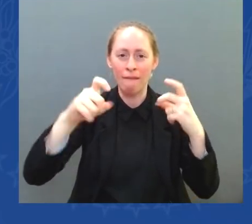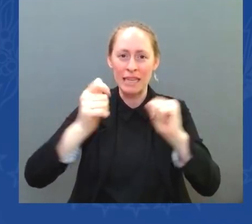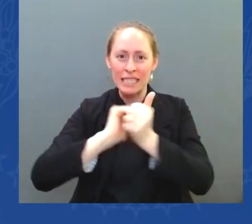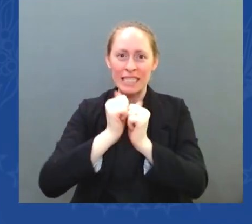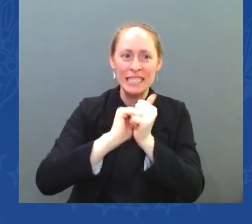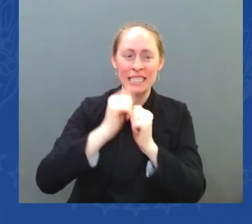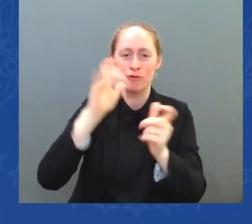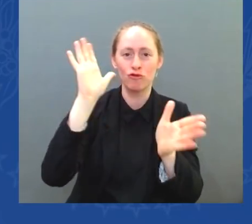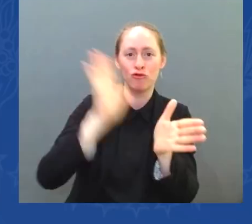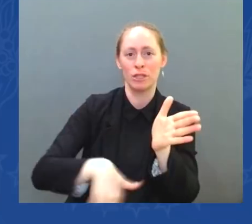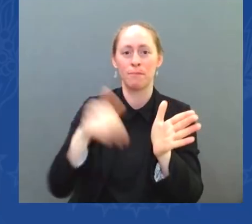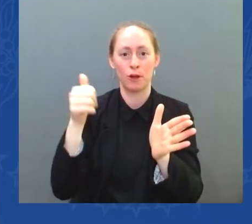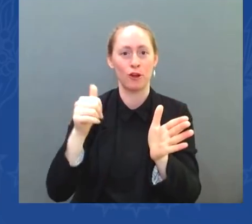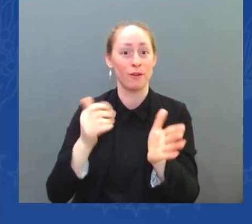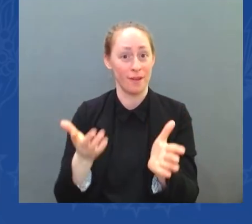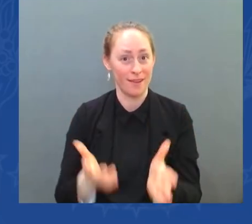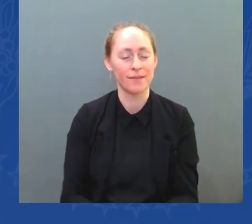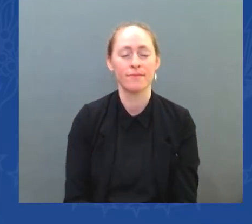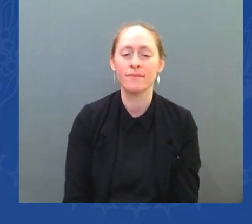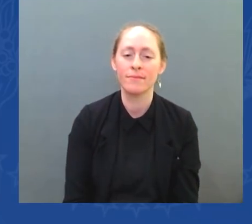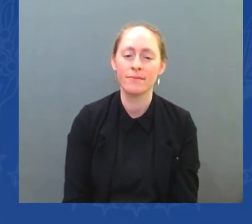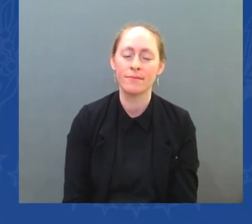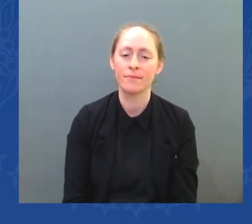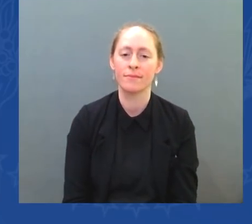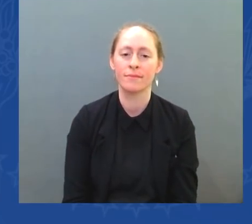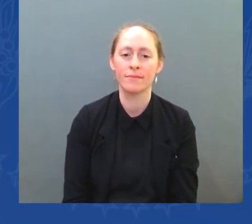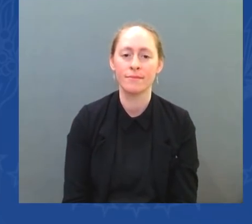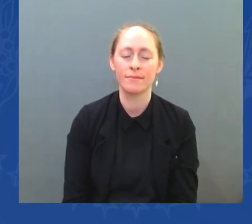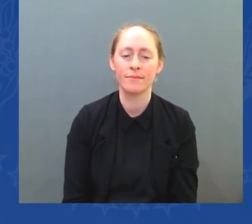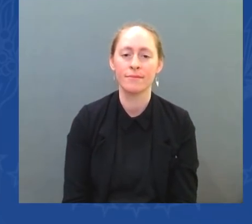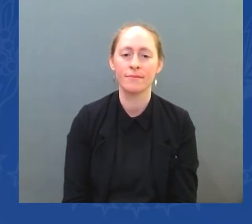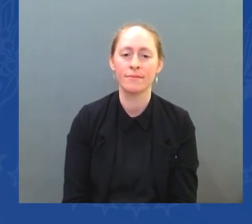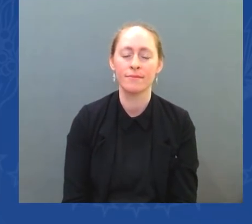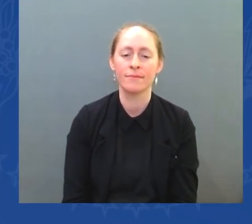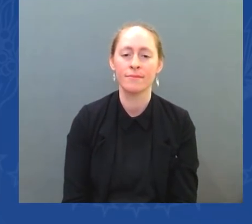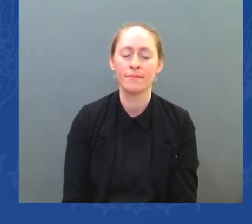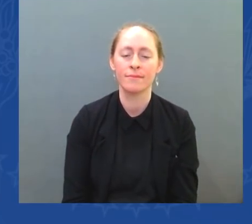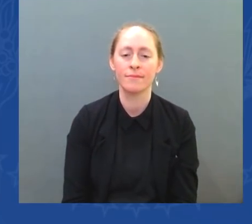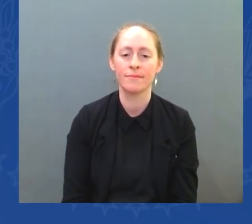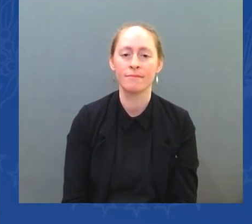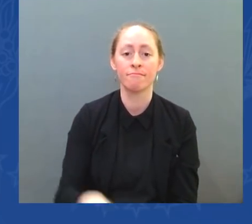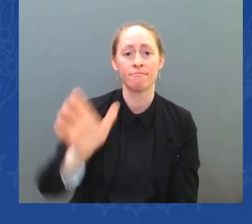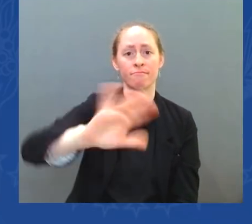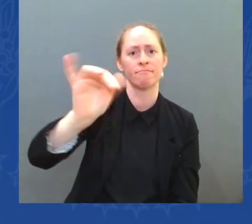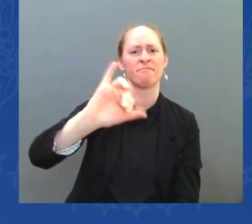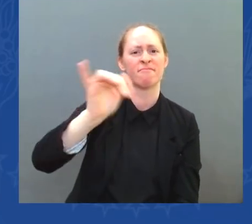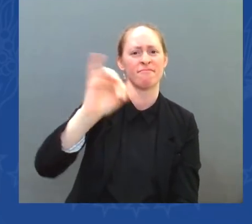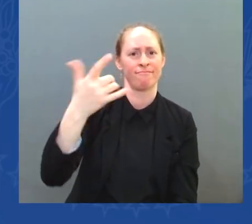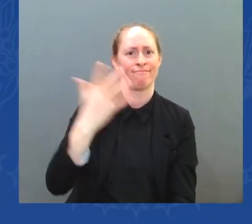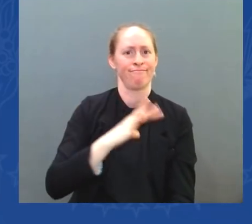and you get even byproducts like grain here which does -- goes into animal feed and which helps cattle producers